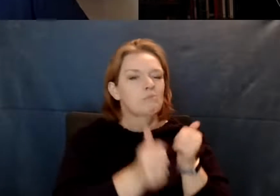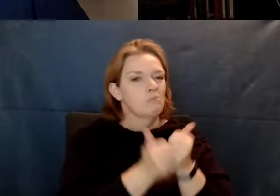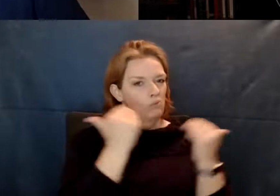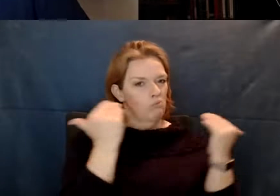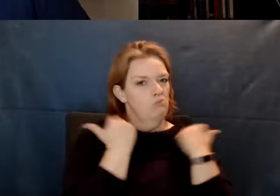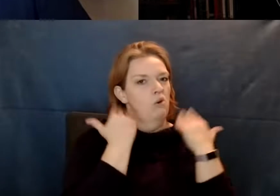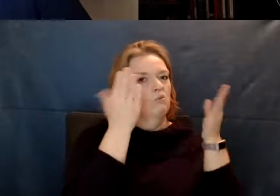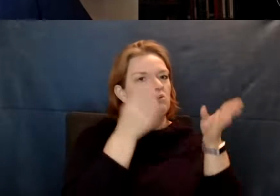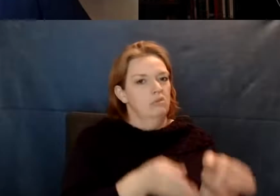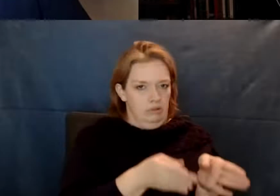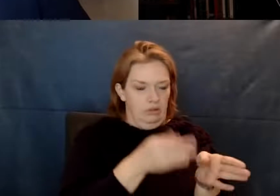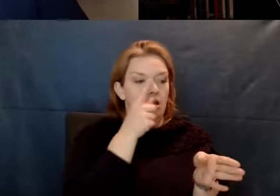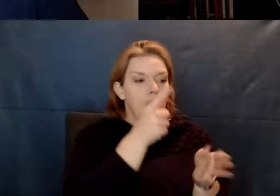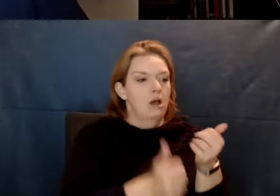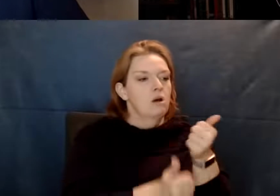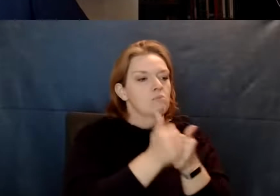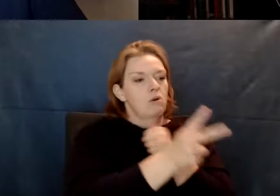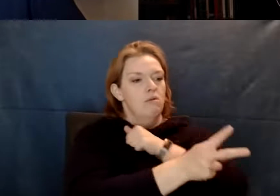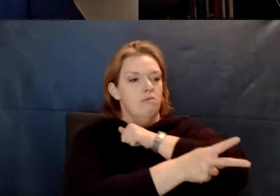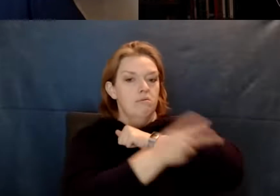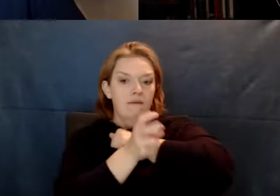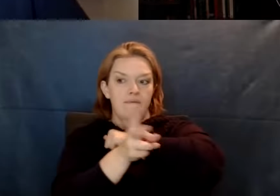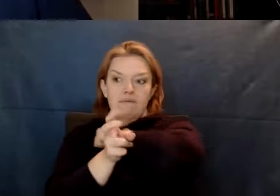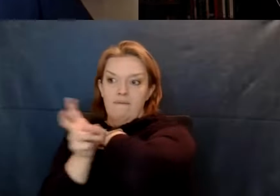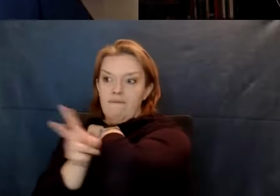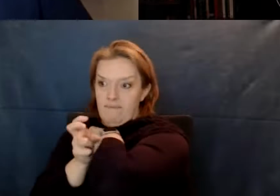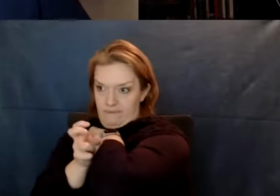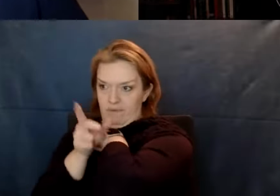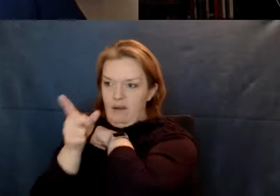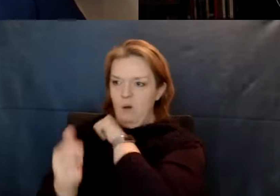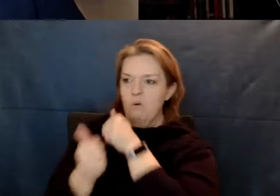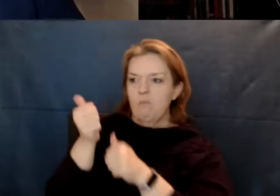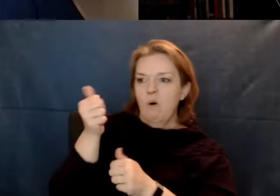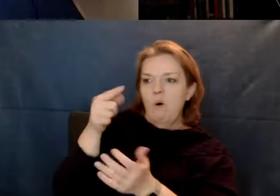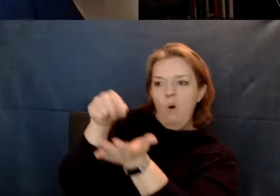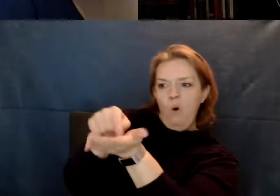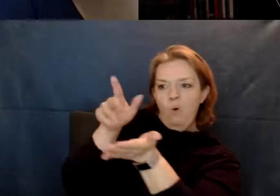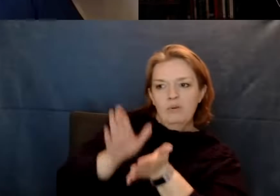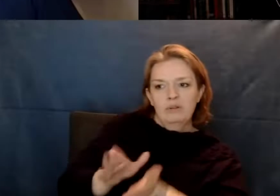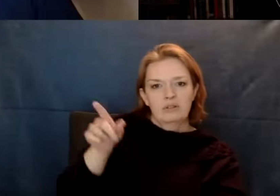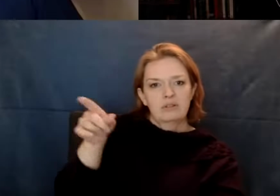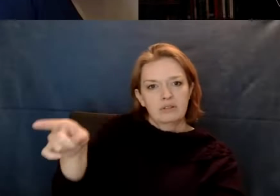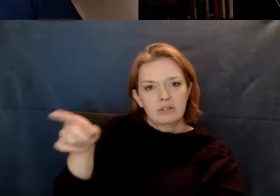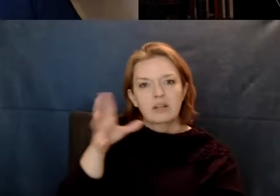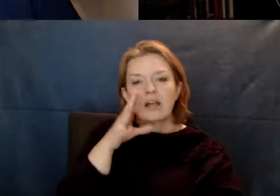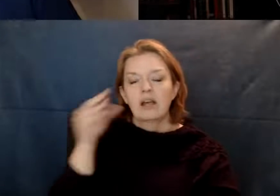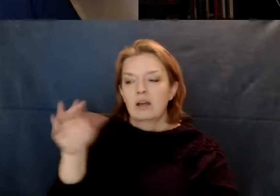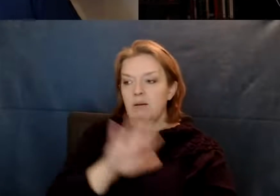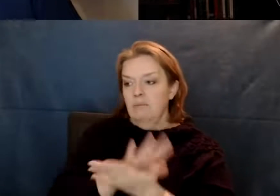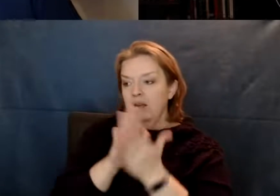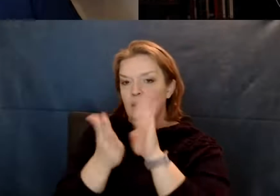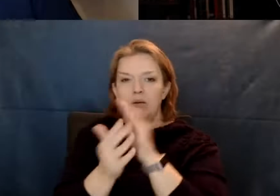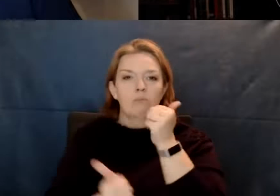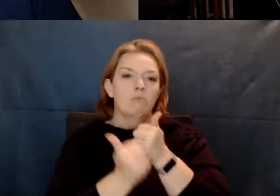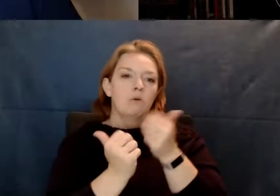that's the most feed from be the most oldest so becomes the most richest